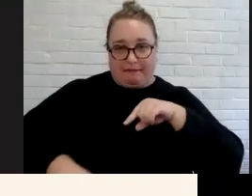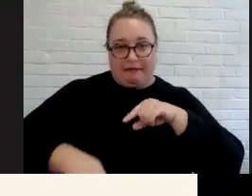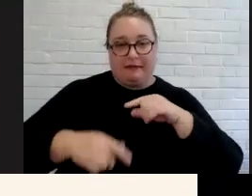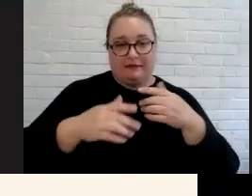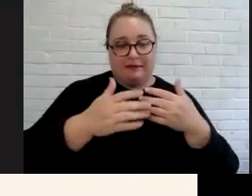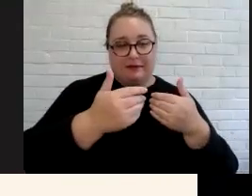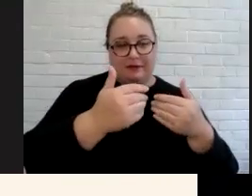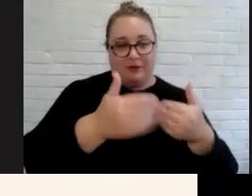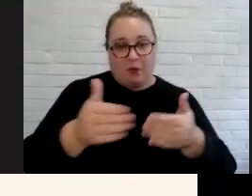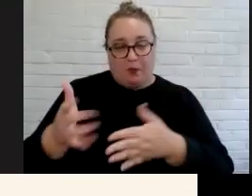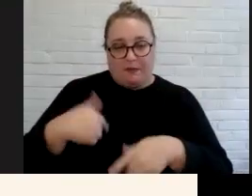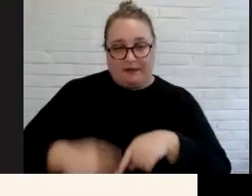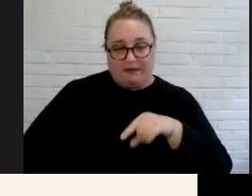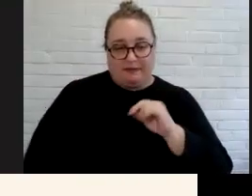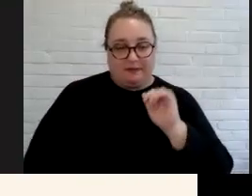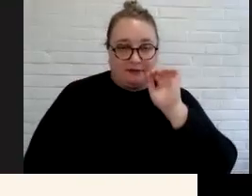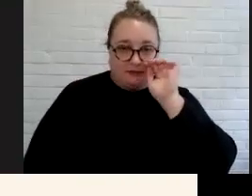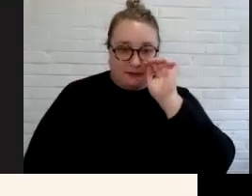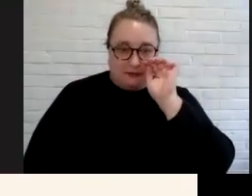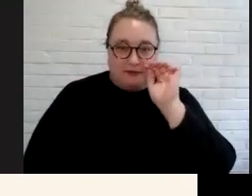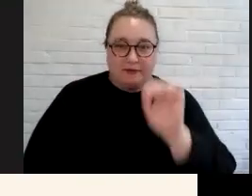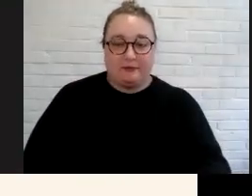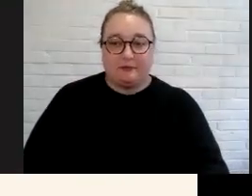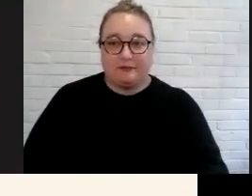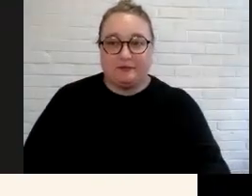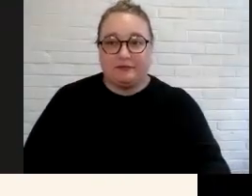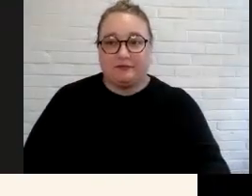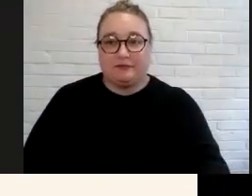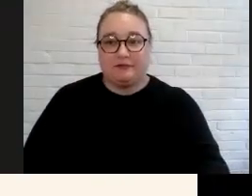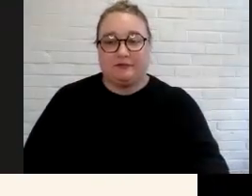Maybe the host. All right. So what we're going to do